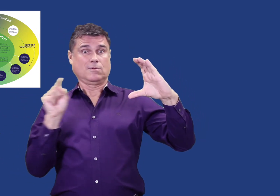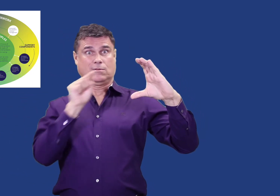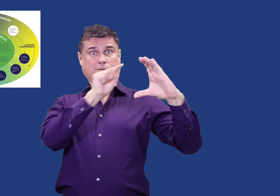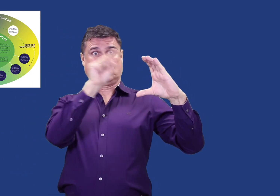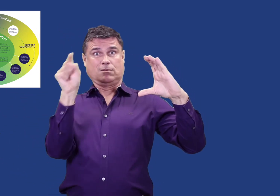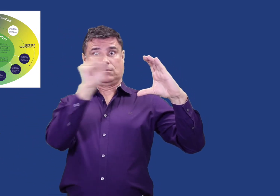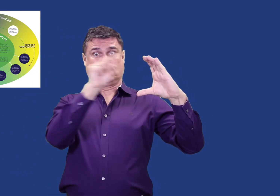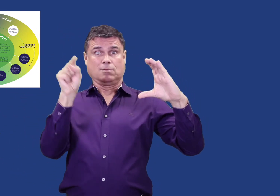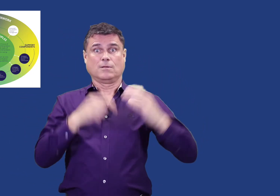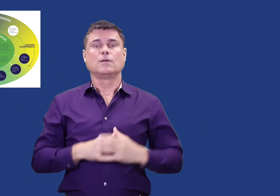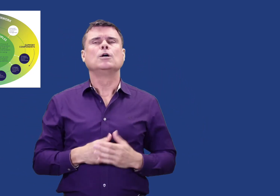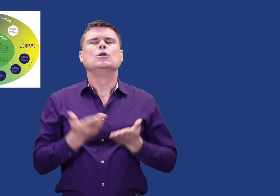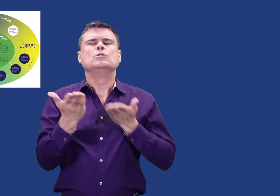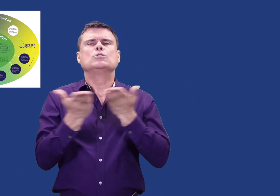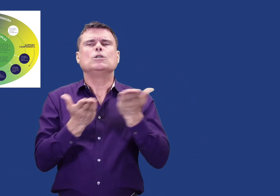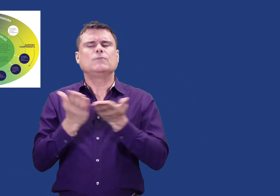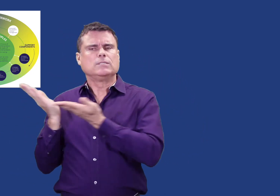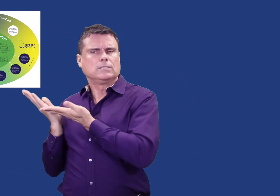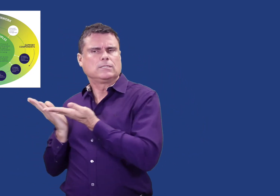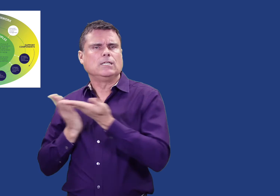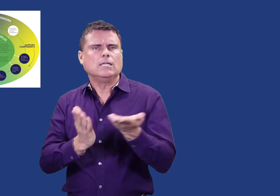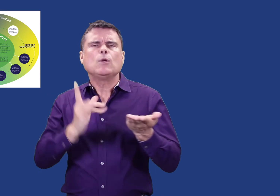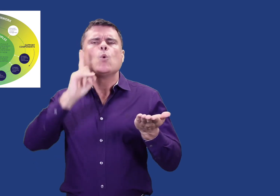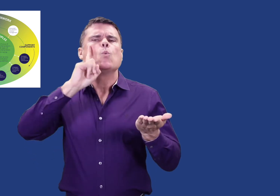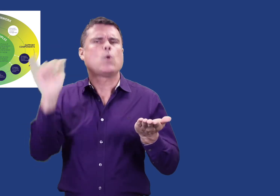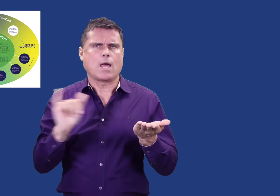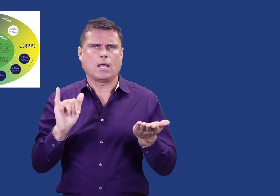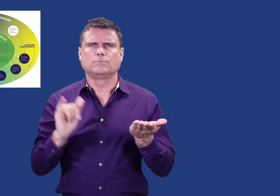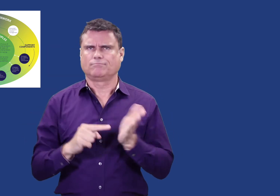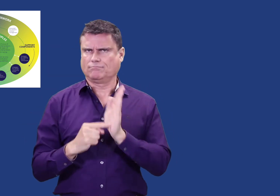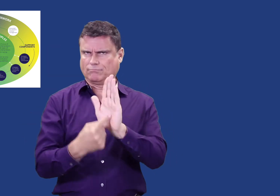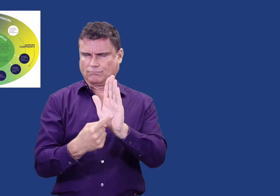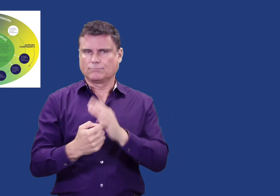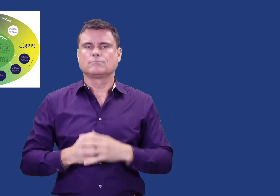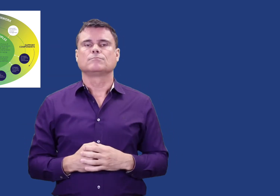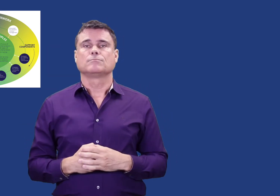THE TITLE AT THE TOP SAYS SERVICE DELIVERY FRAMEWORK